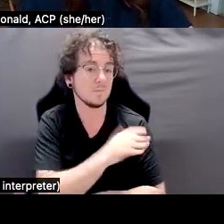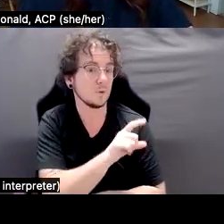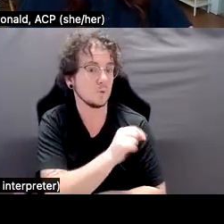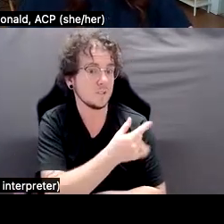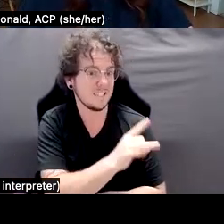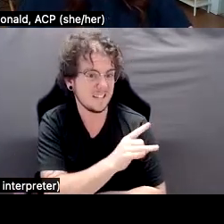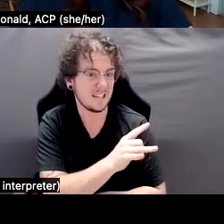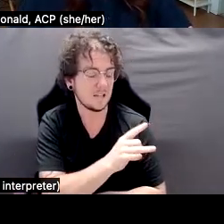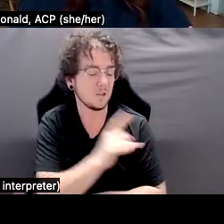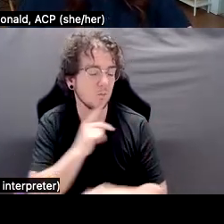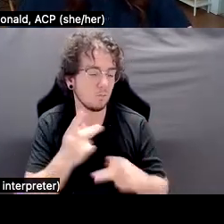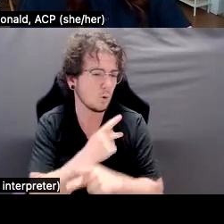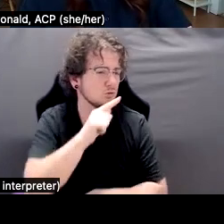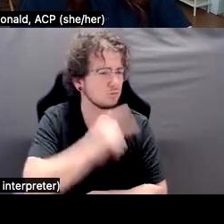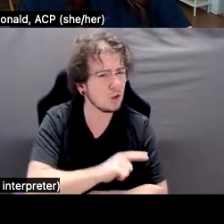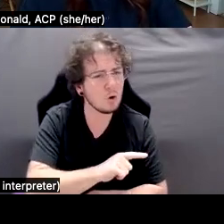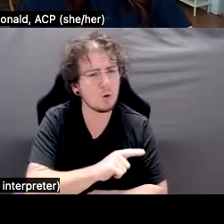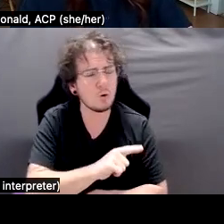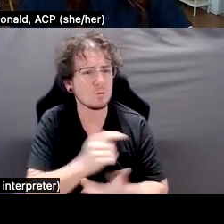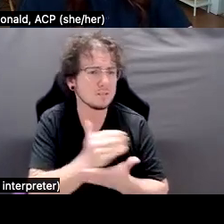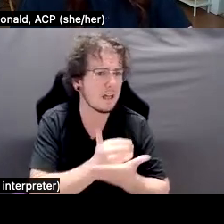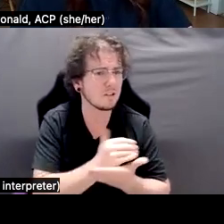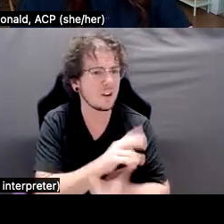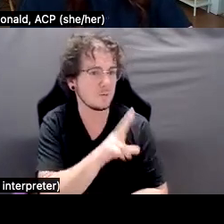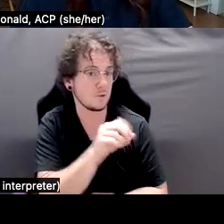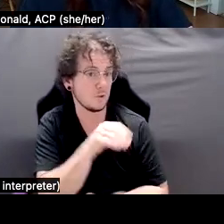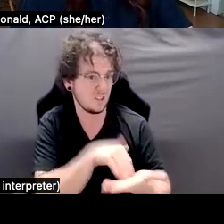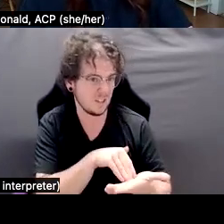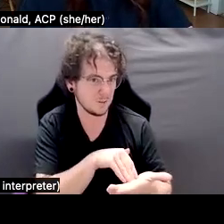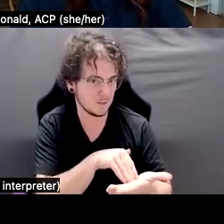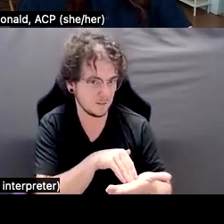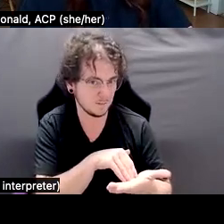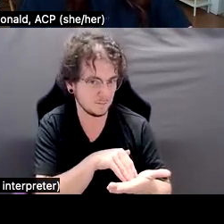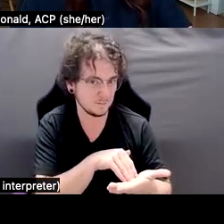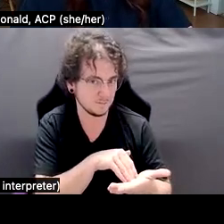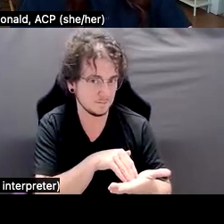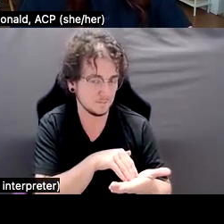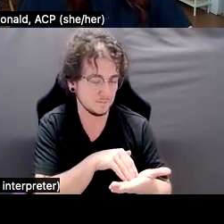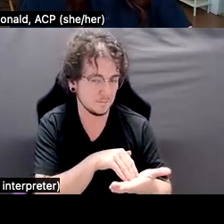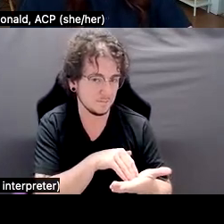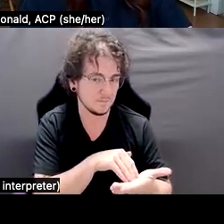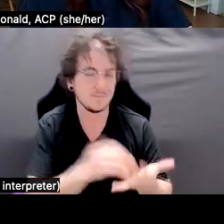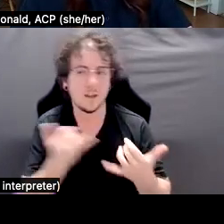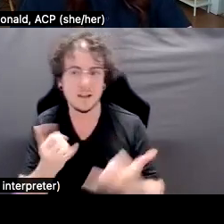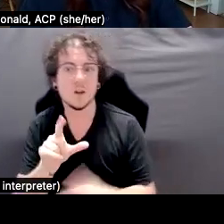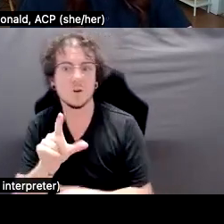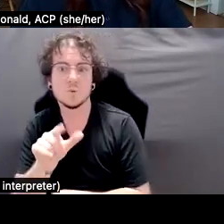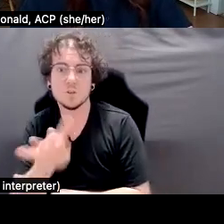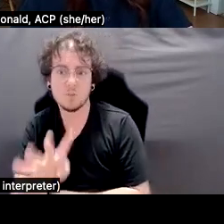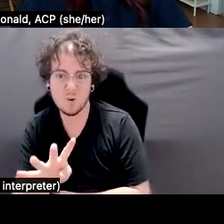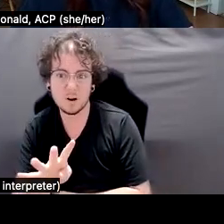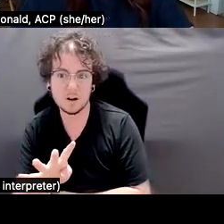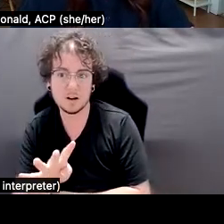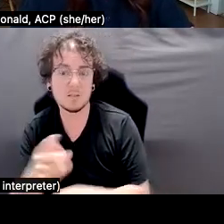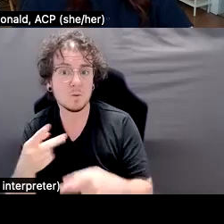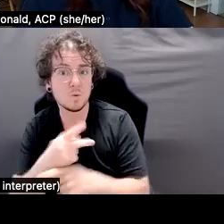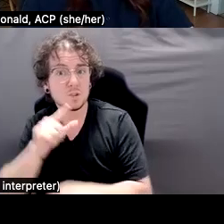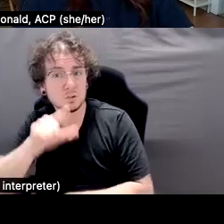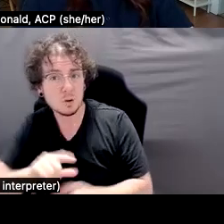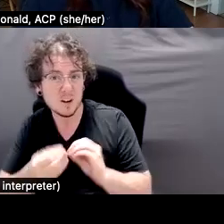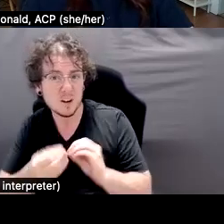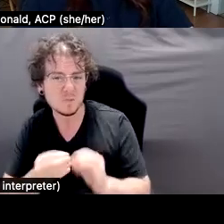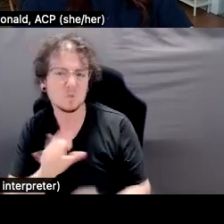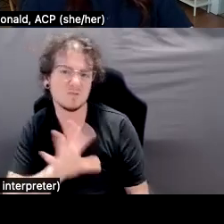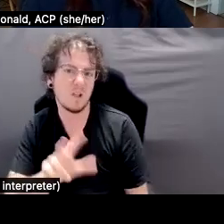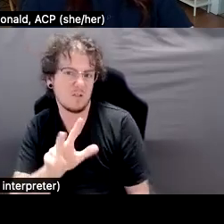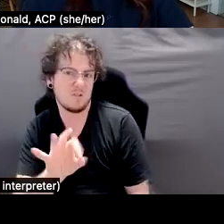of any role was $30k, while the lowest average salary of any role in 2024 was around $39k. So,